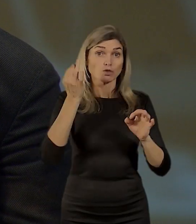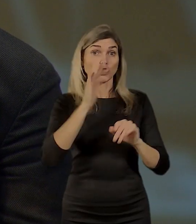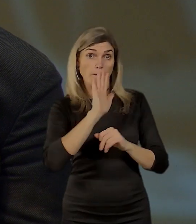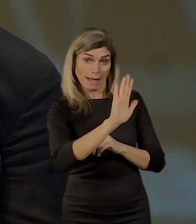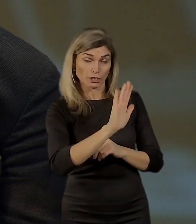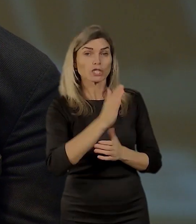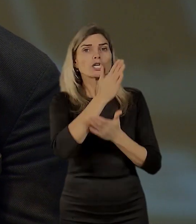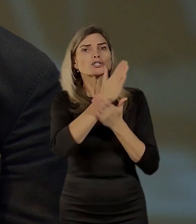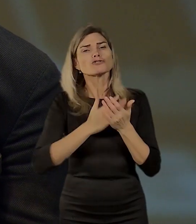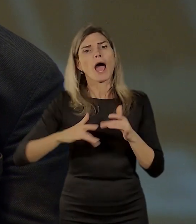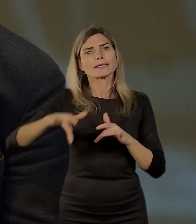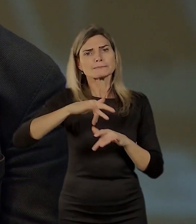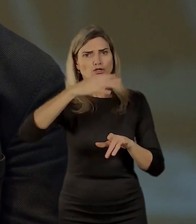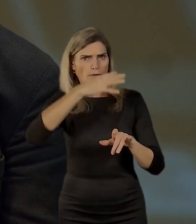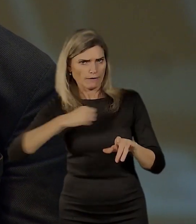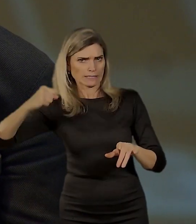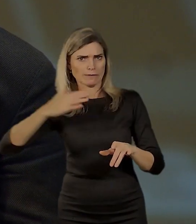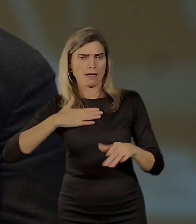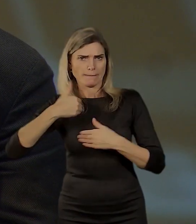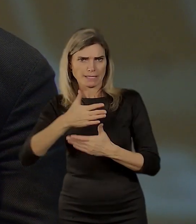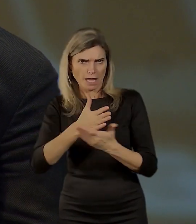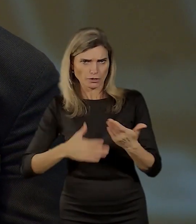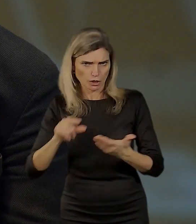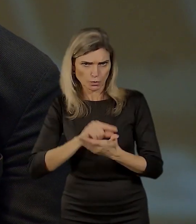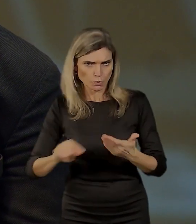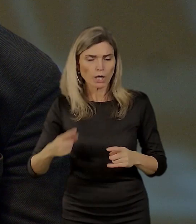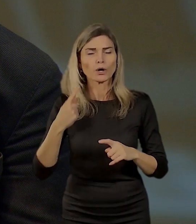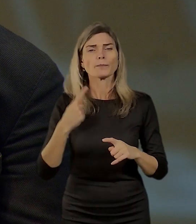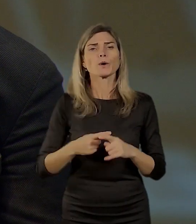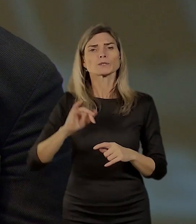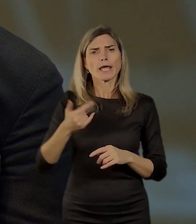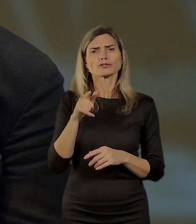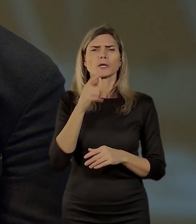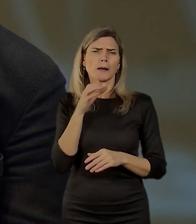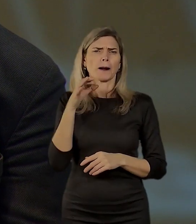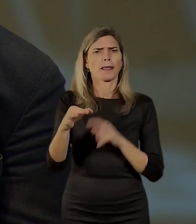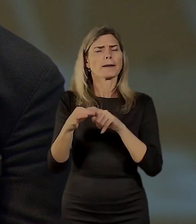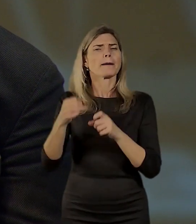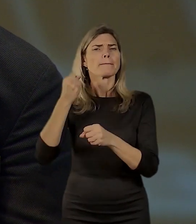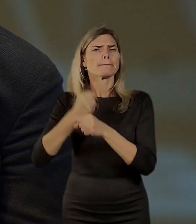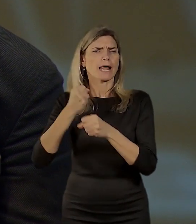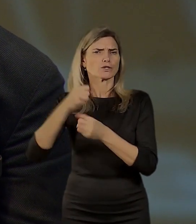So that it is able to pay for it. Because of course, taking over a public space is always great,